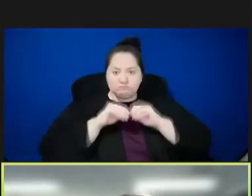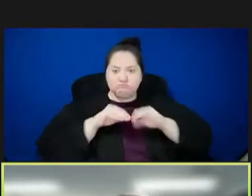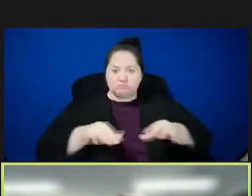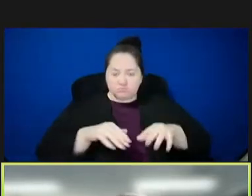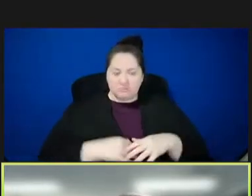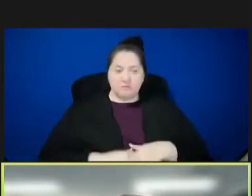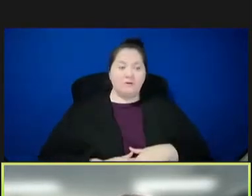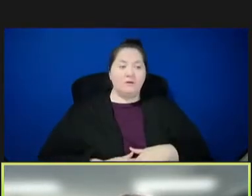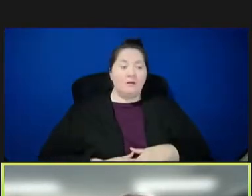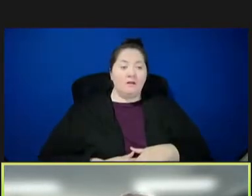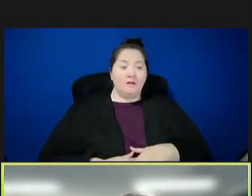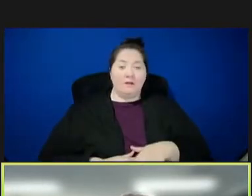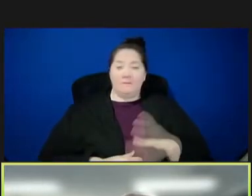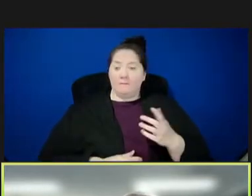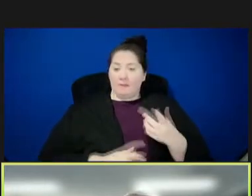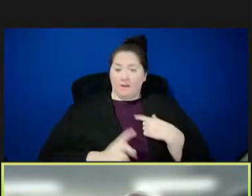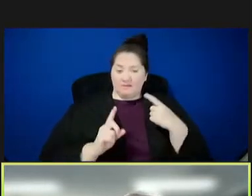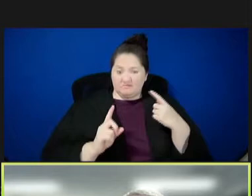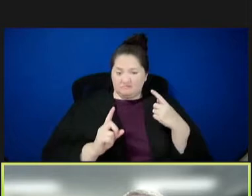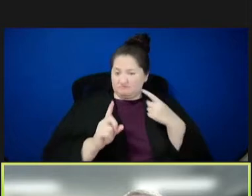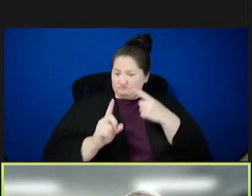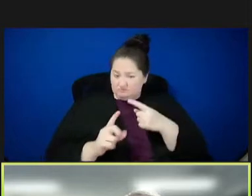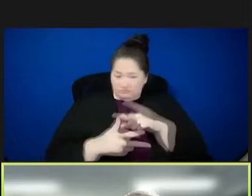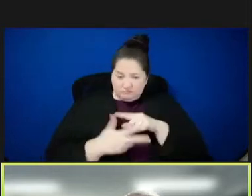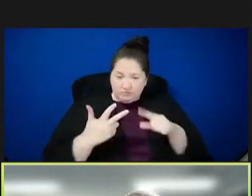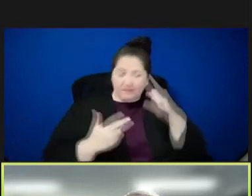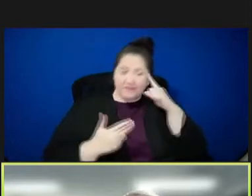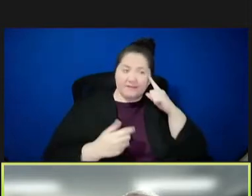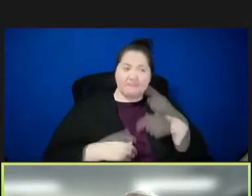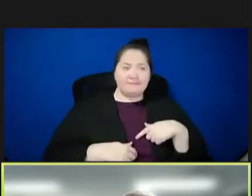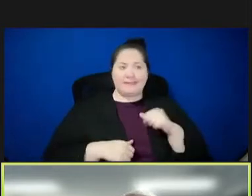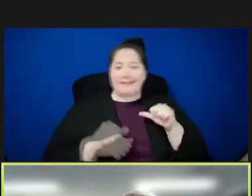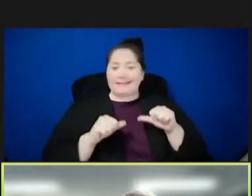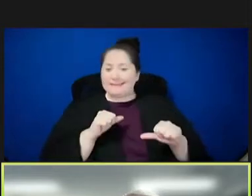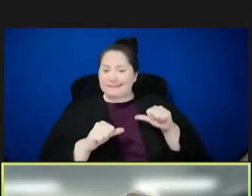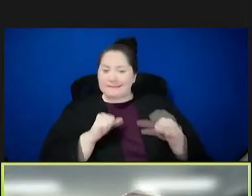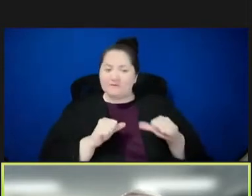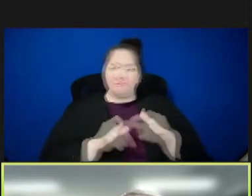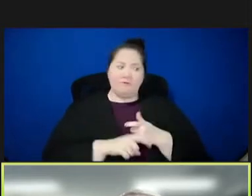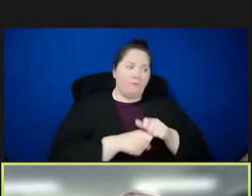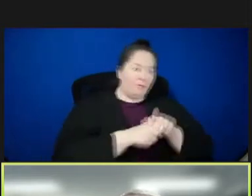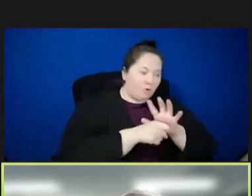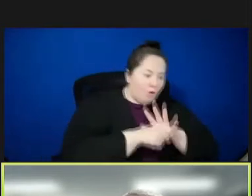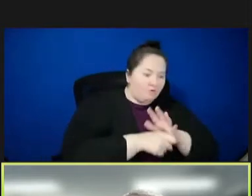from this panel were The impact of the hesitancy hangover from COVID vaccination on measles